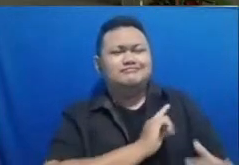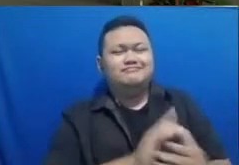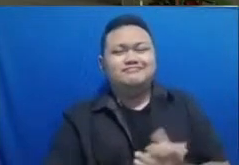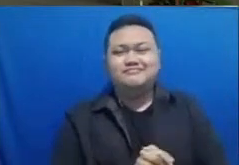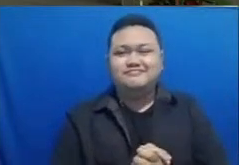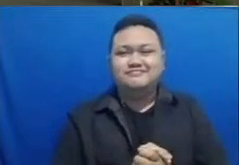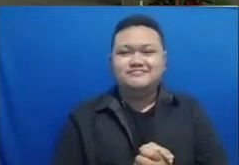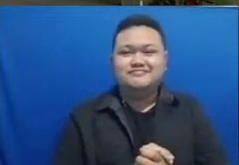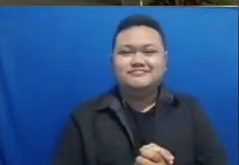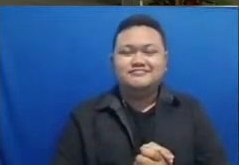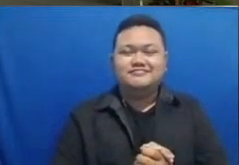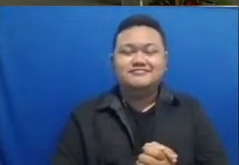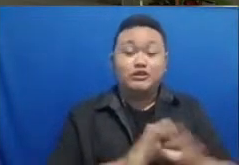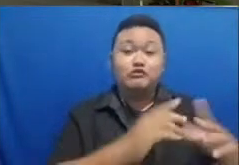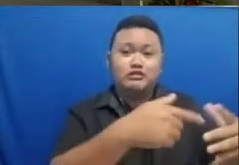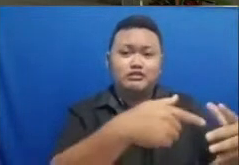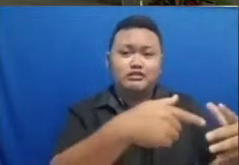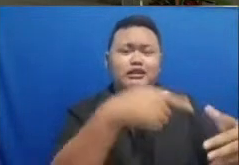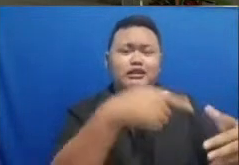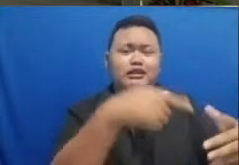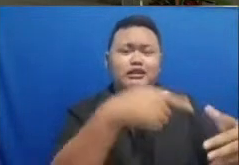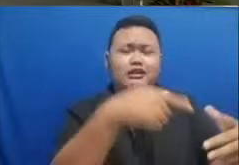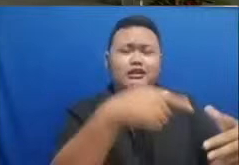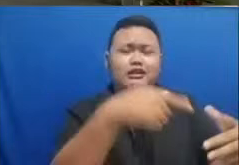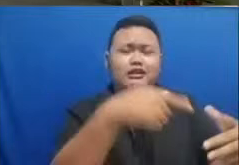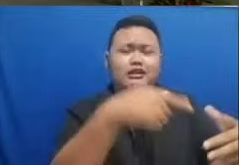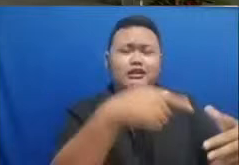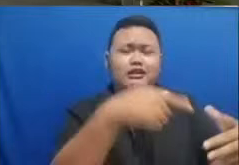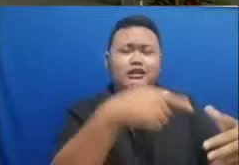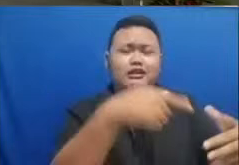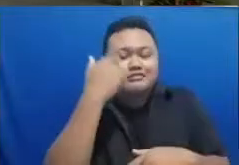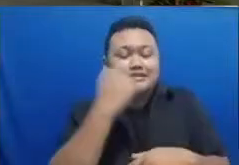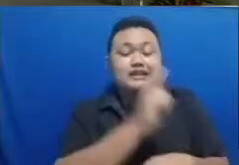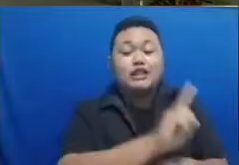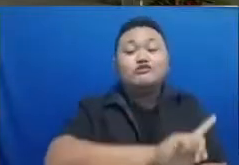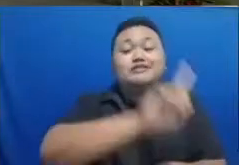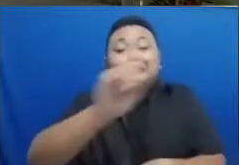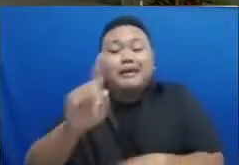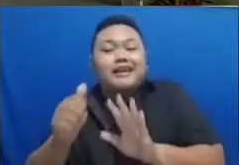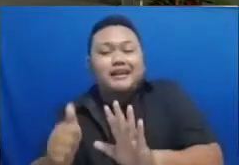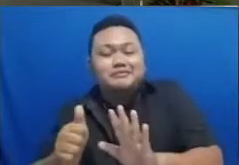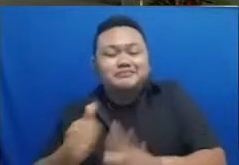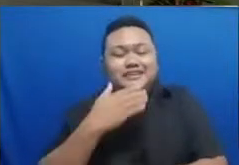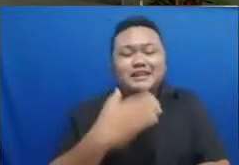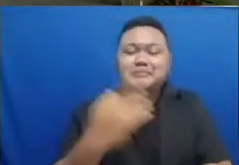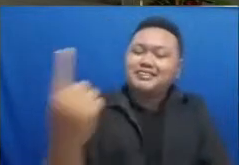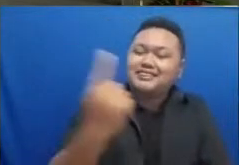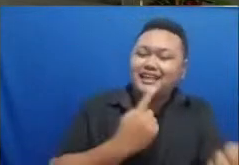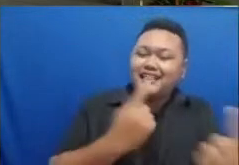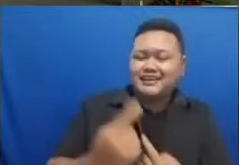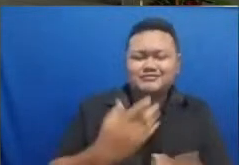continue to be presented from lessons 1-6 Alright Welcome Mr and Mrs Teachers from all over the